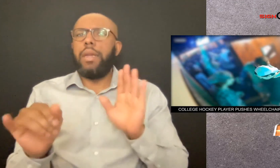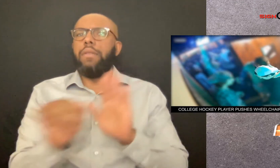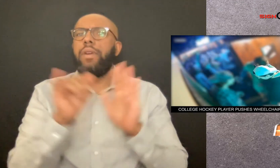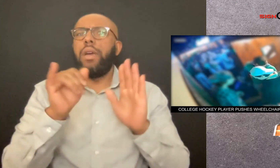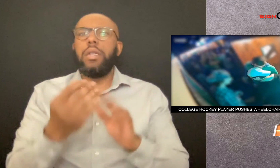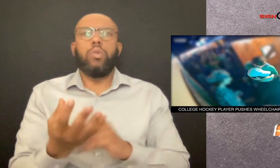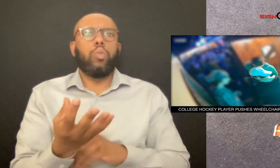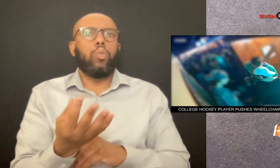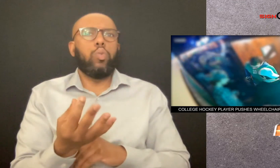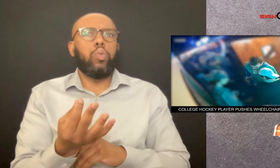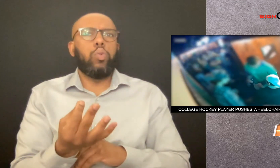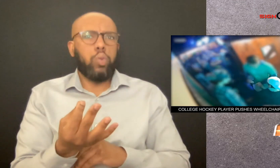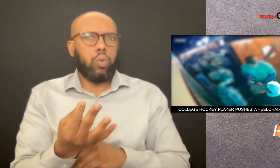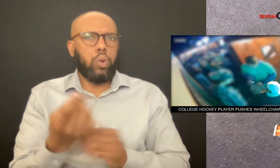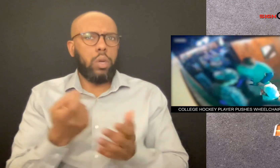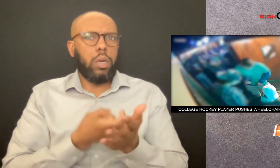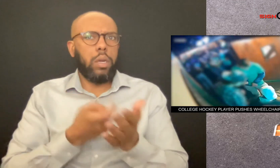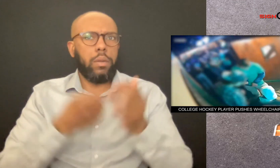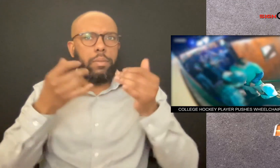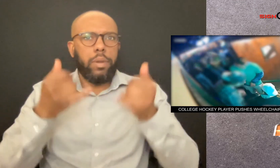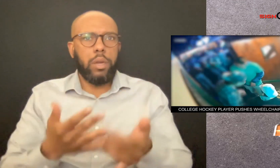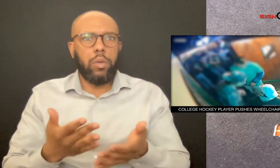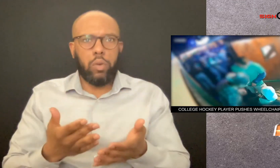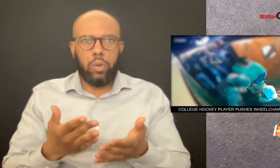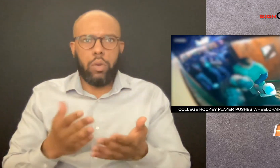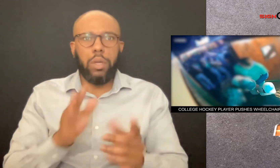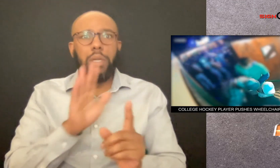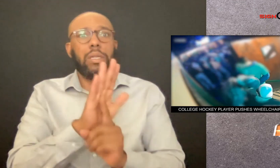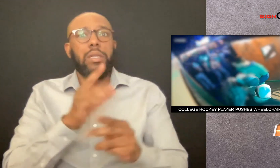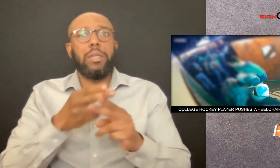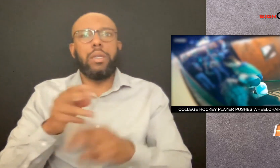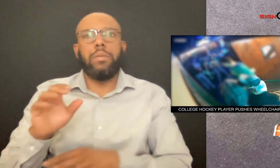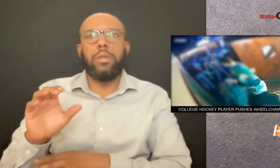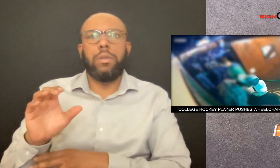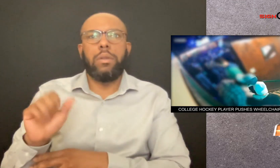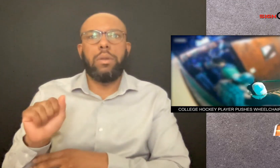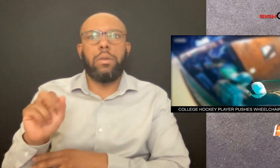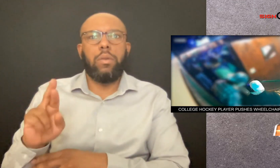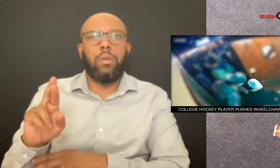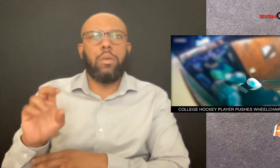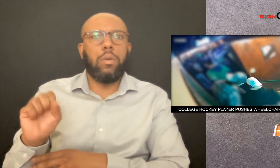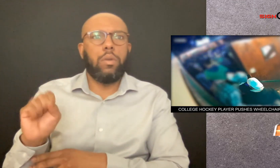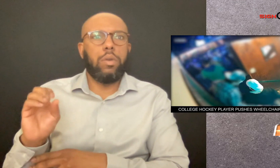One of the men has been identified as junior hockey player Carson breier